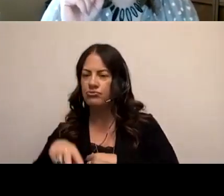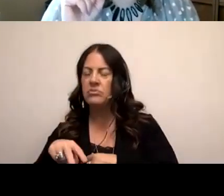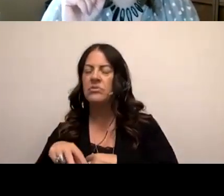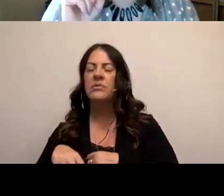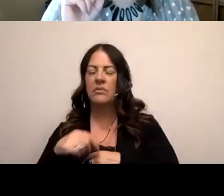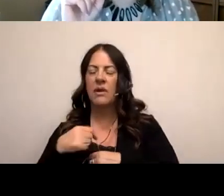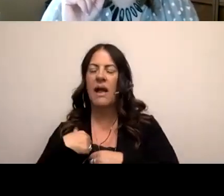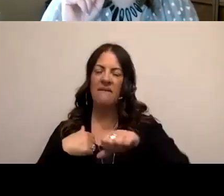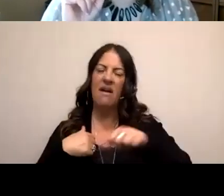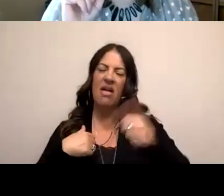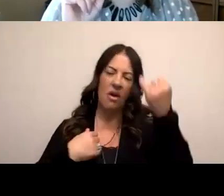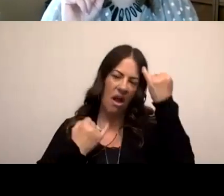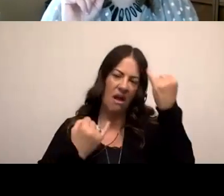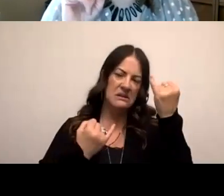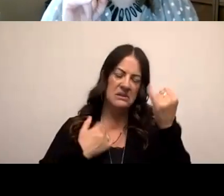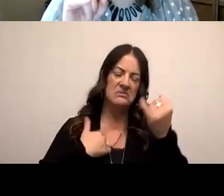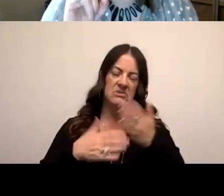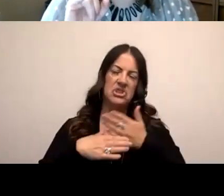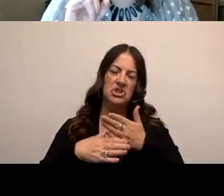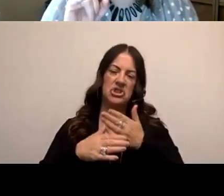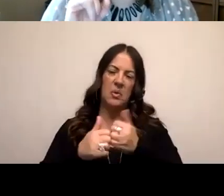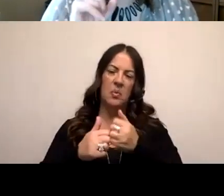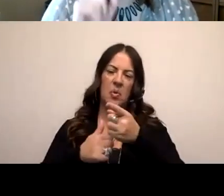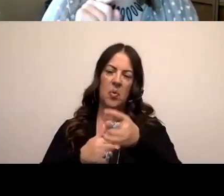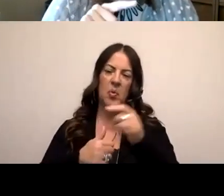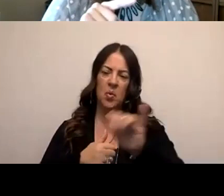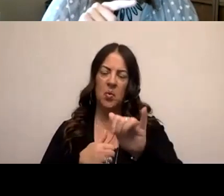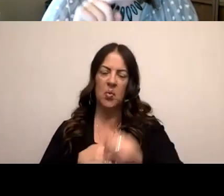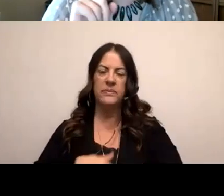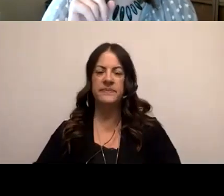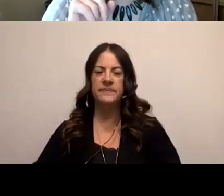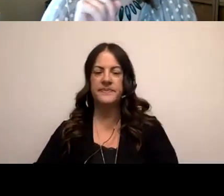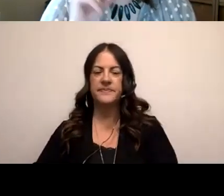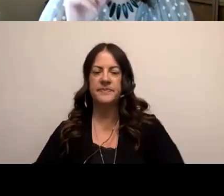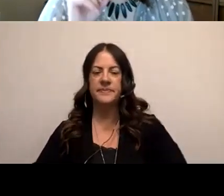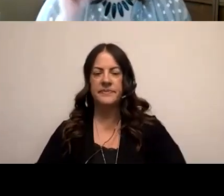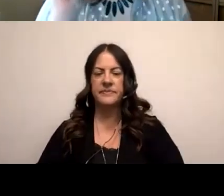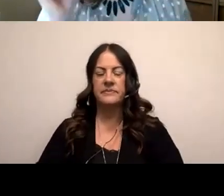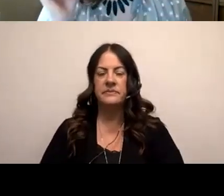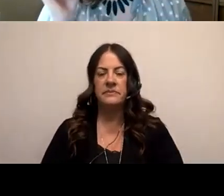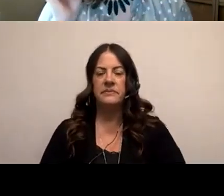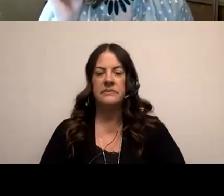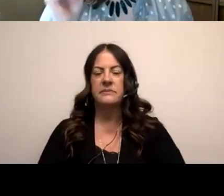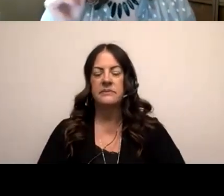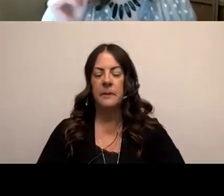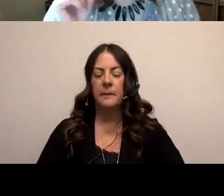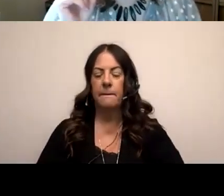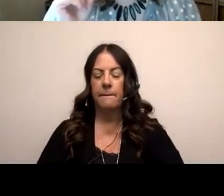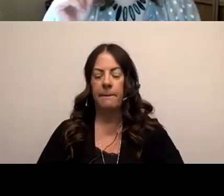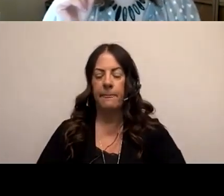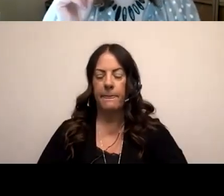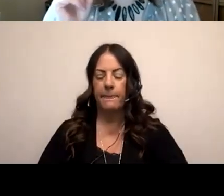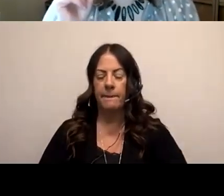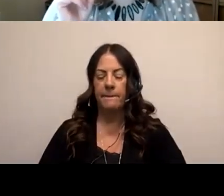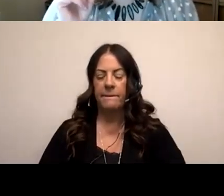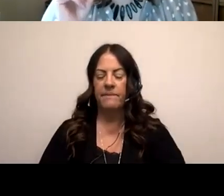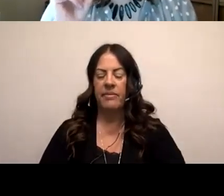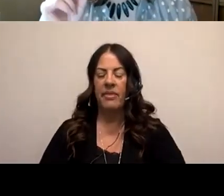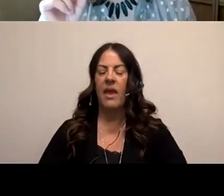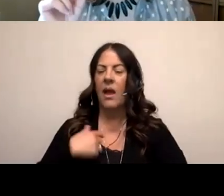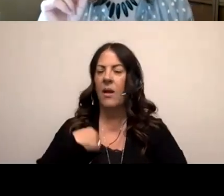AND ONE OF THE THINGS I'M GOING TO TALK SPECIFICALLY ABOUT ABOUT KIDS THAT USE SIGN LANGUAGE AS